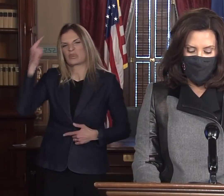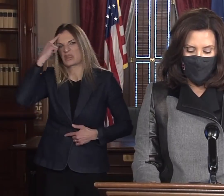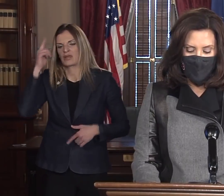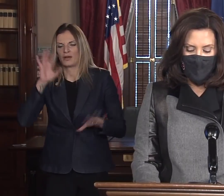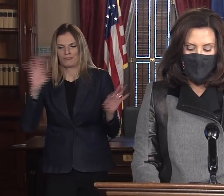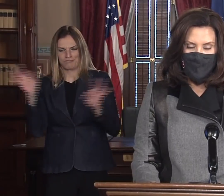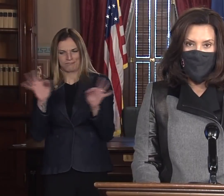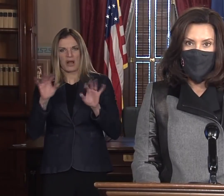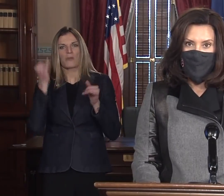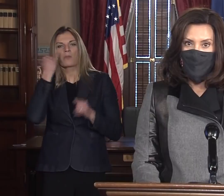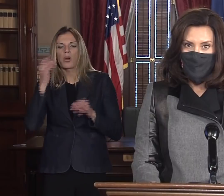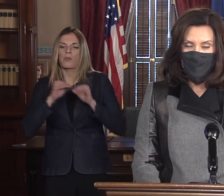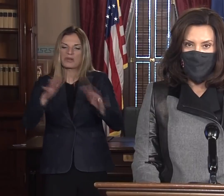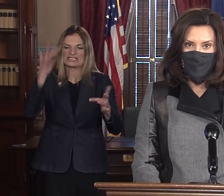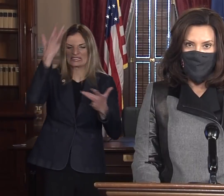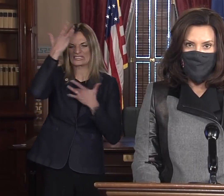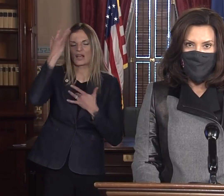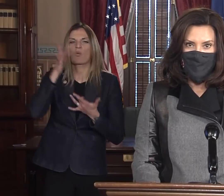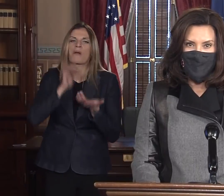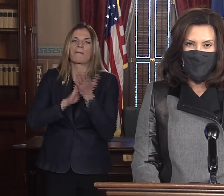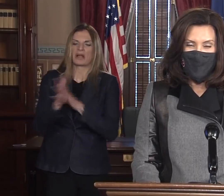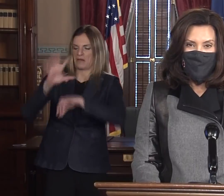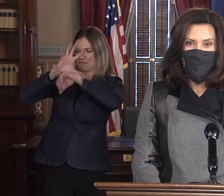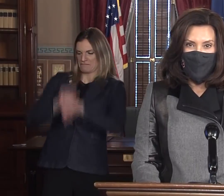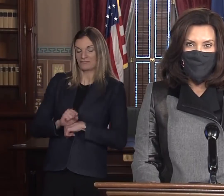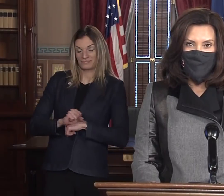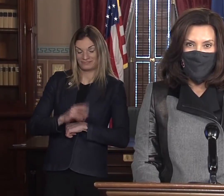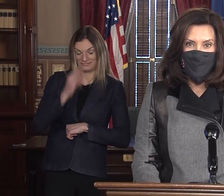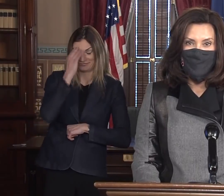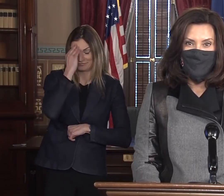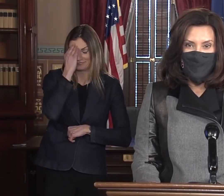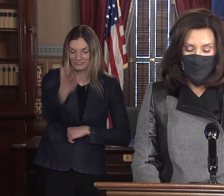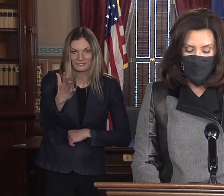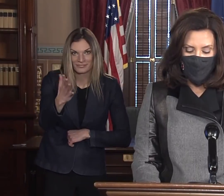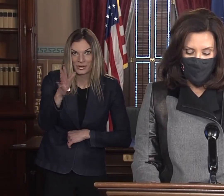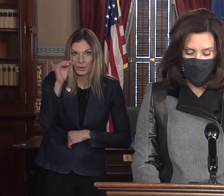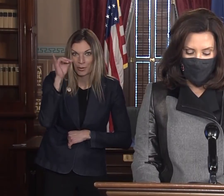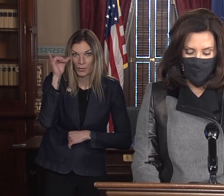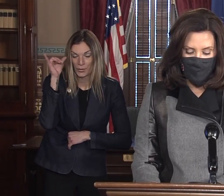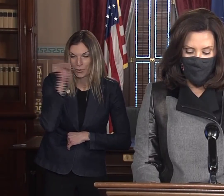WE HAVE SEEN SOME OF OUR LEADERS EMBRACING DANGEROUS IDEAS LIKE